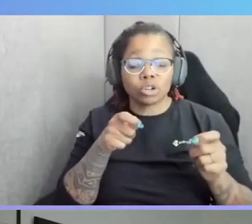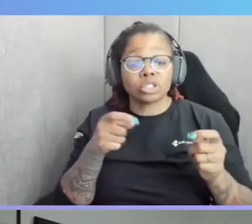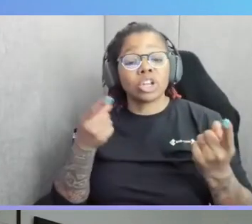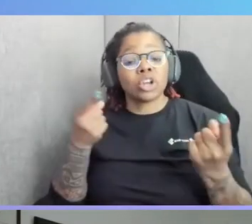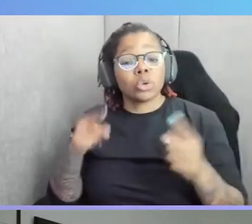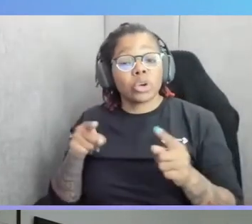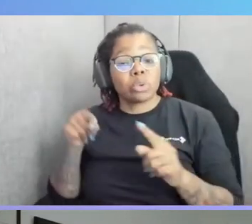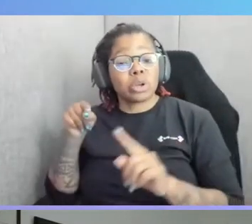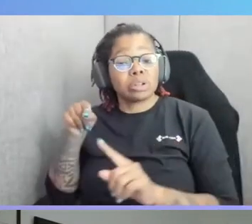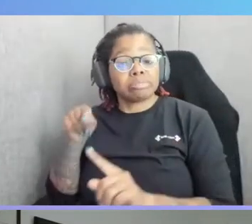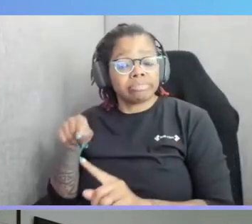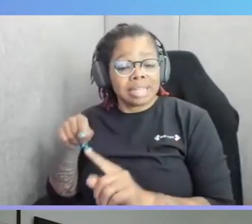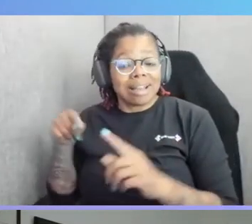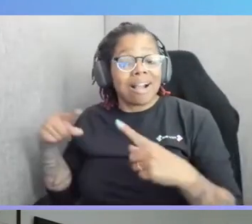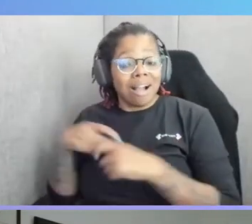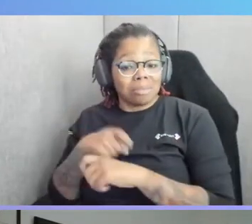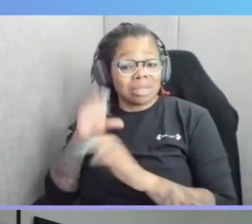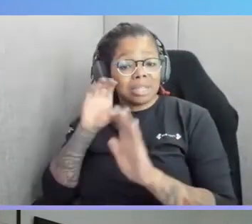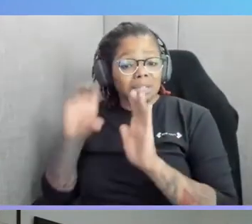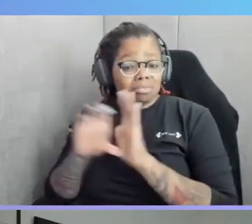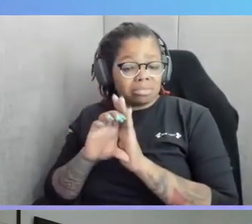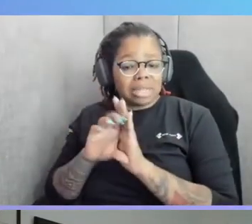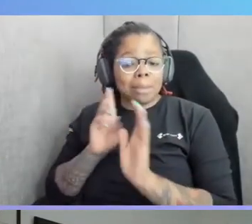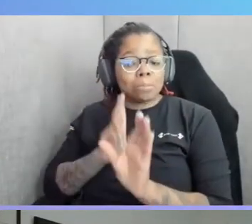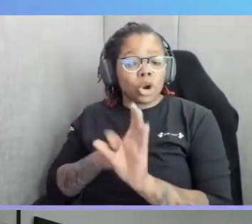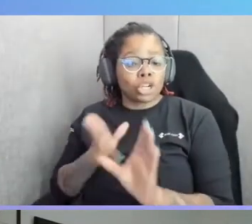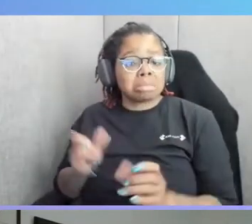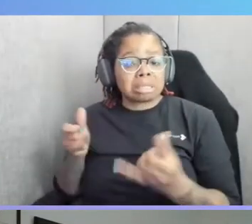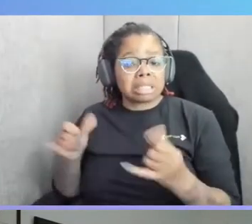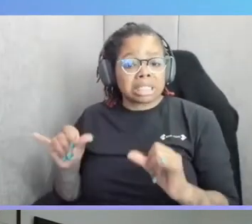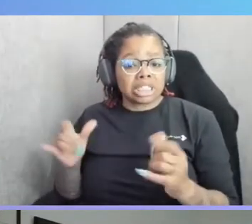complex images, participants still wanted brevity in their